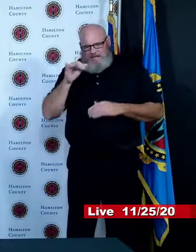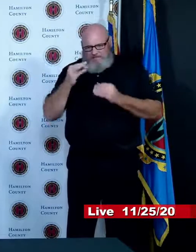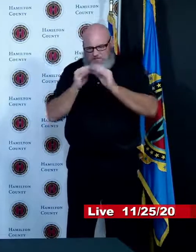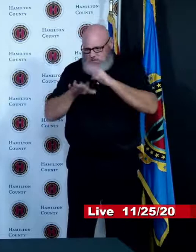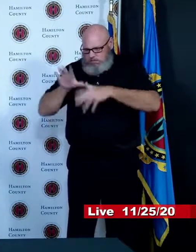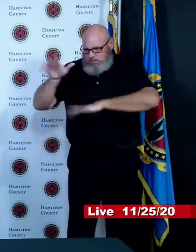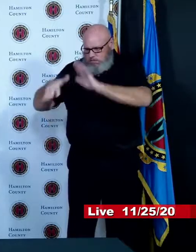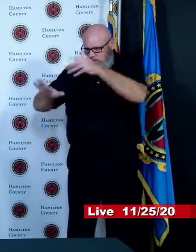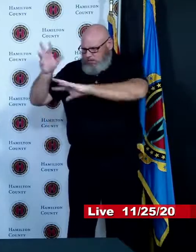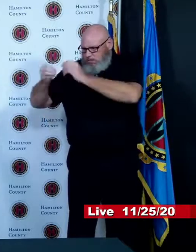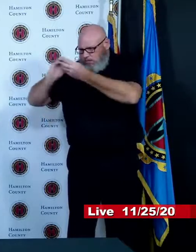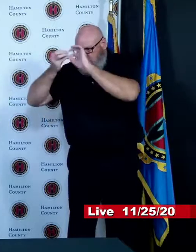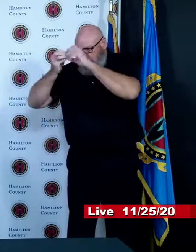I don't think I have anything to add to that